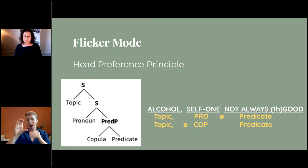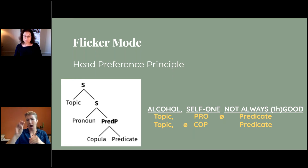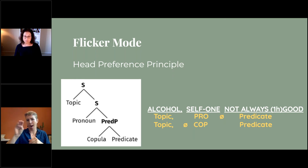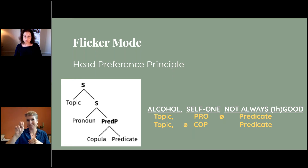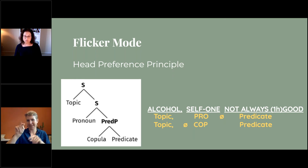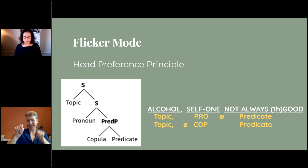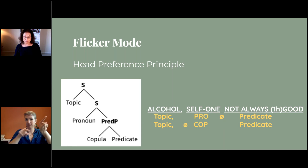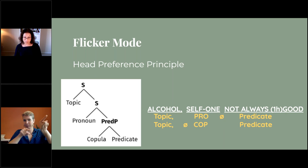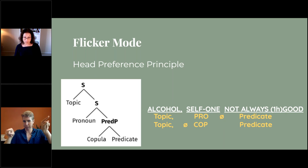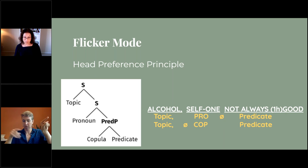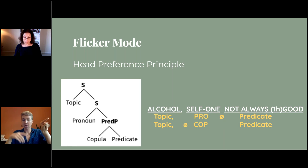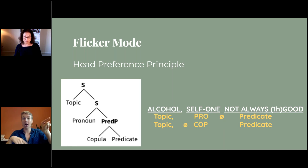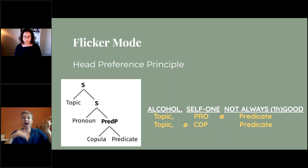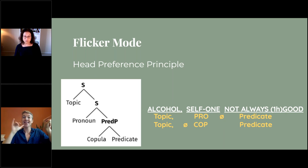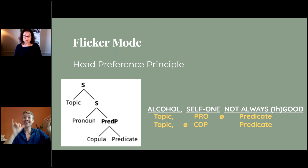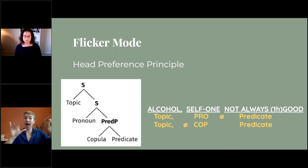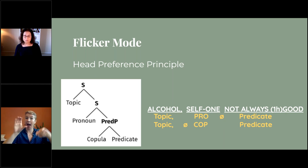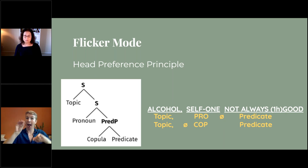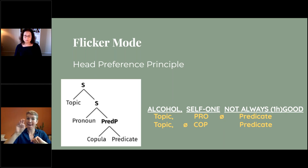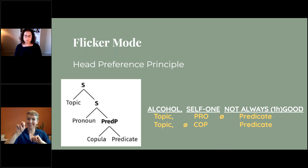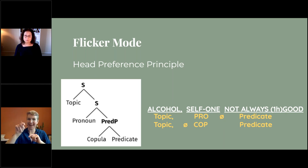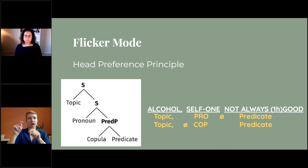And then it breaks down to topic, and then comment.